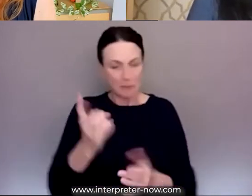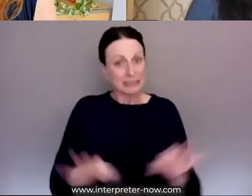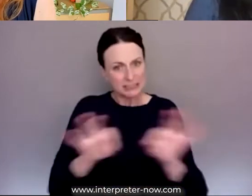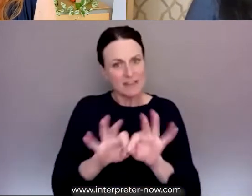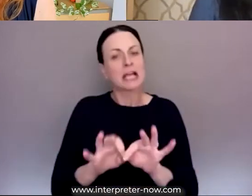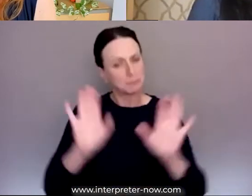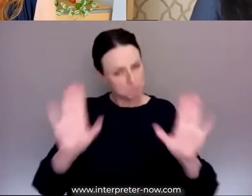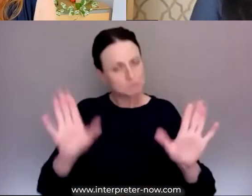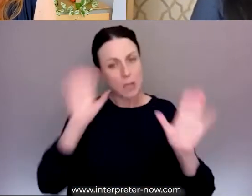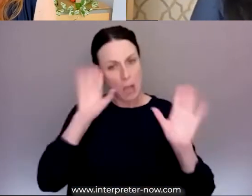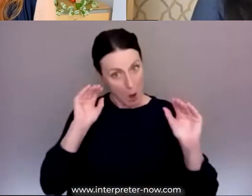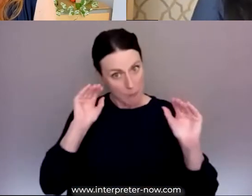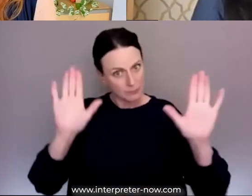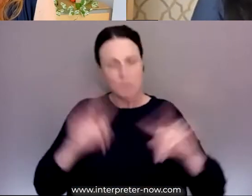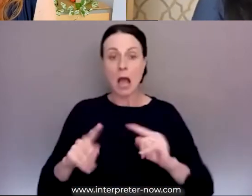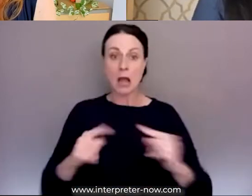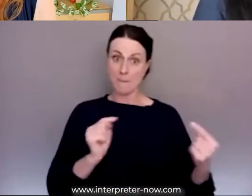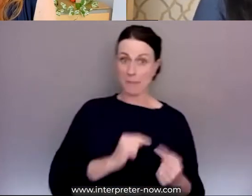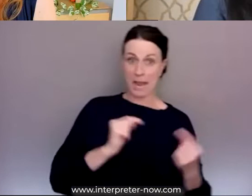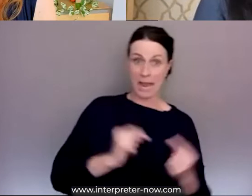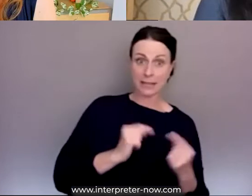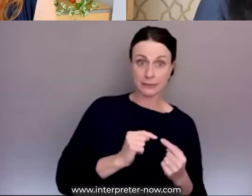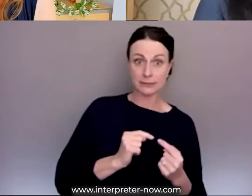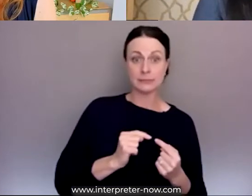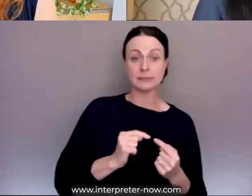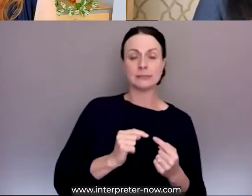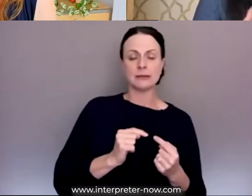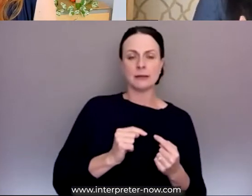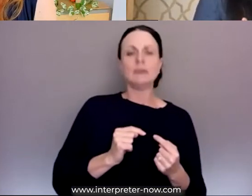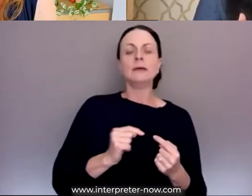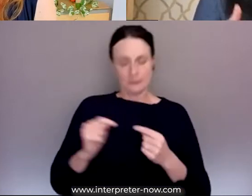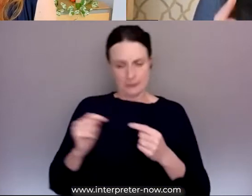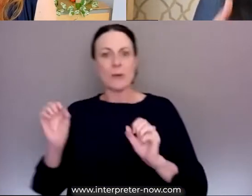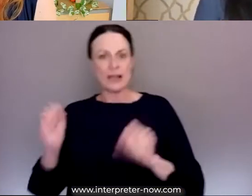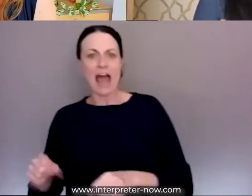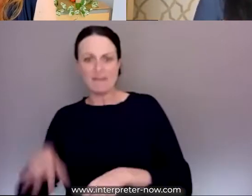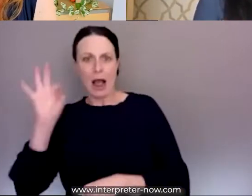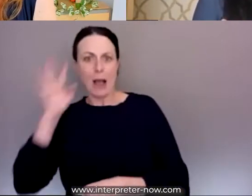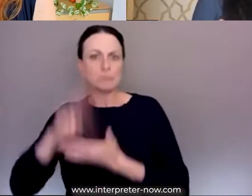Out of every place where there's pain, wherever we have common pain, we can find common purpose. I really believe that.